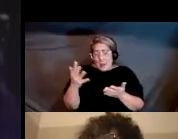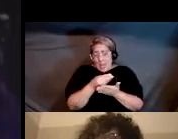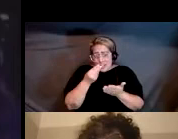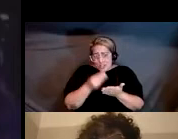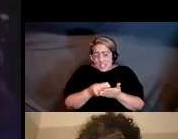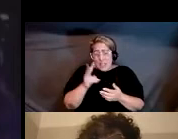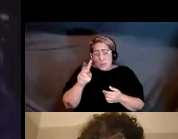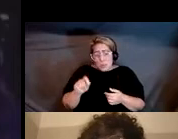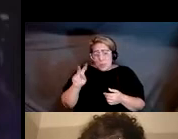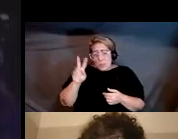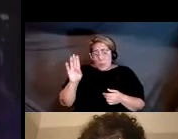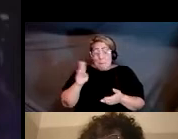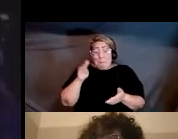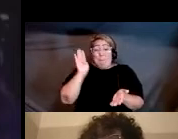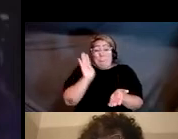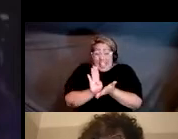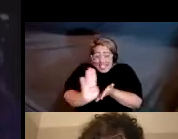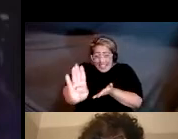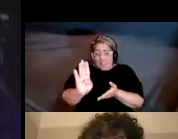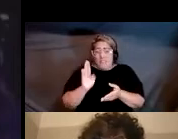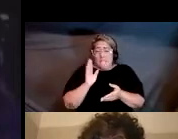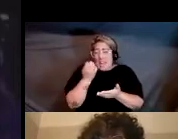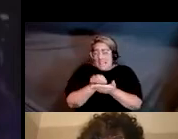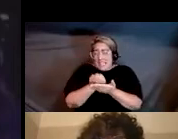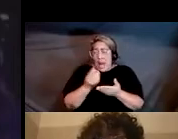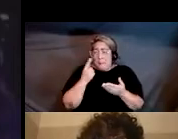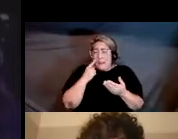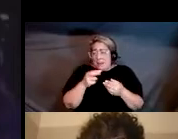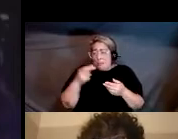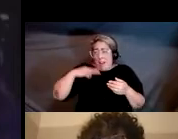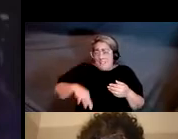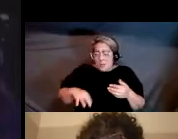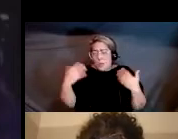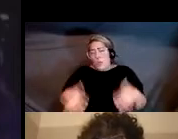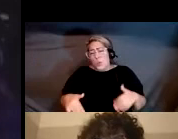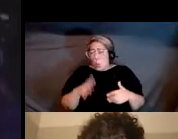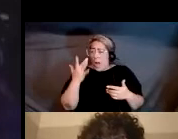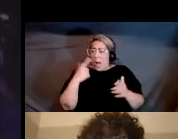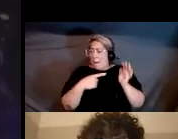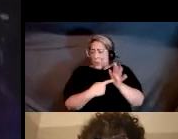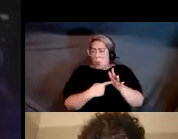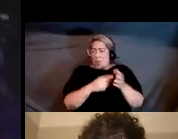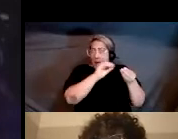so every buddy can remember just how big we are. As a sector.